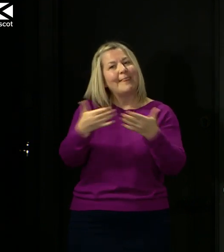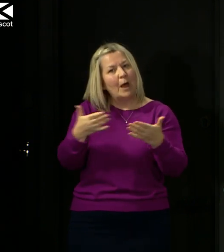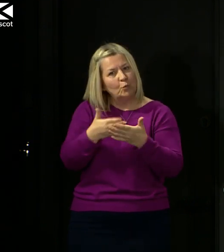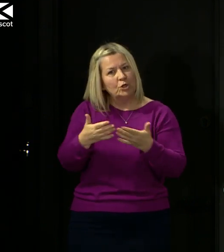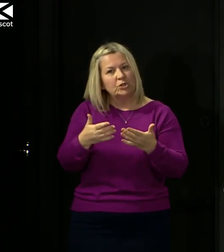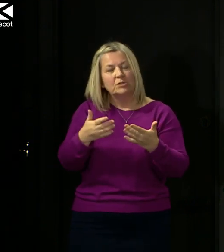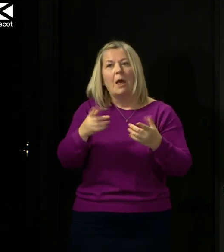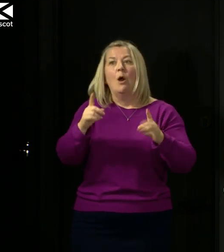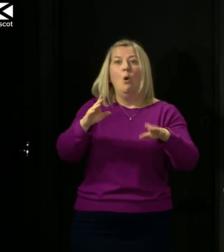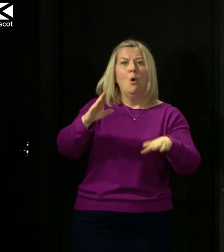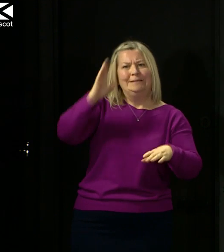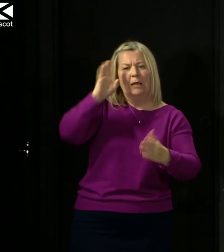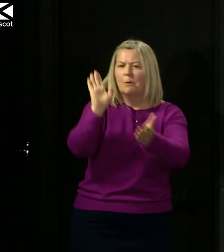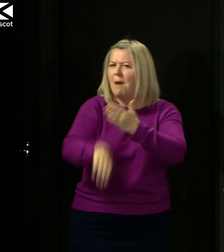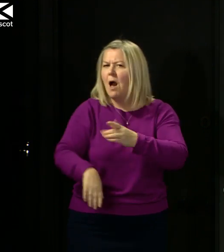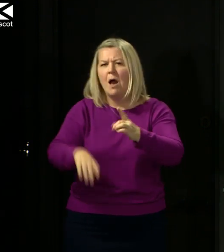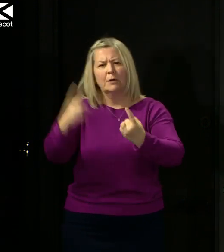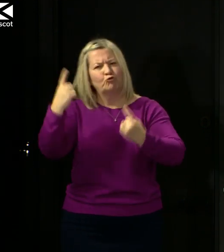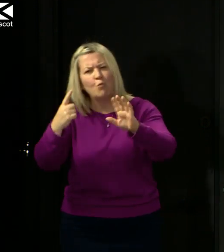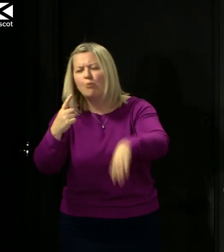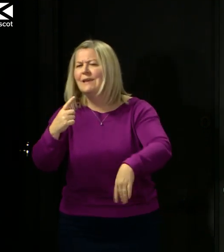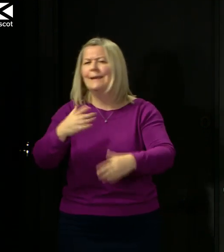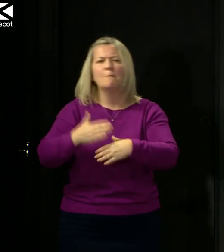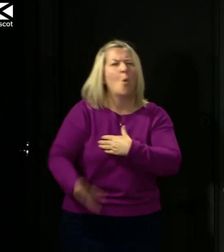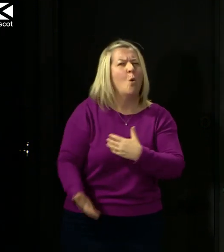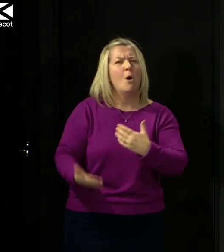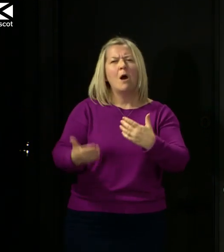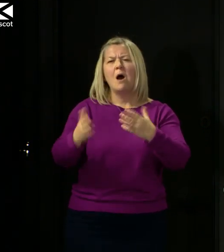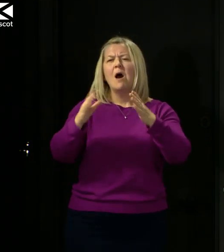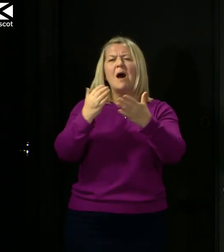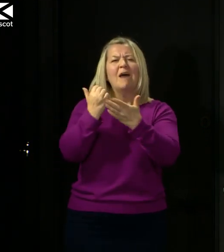is pass, there is no reason for us to follow the advice and therefore we can go back to